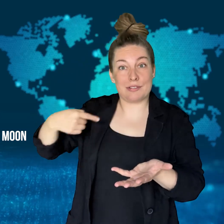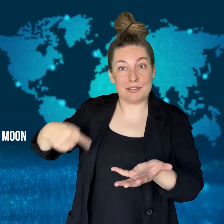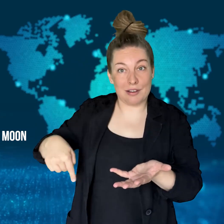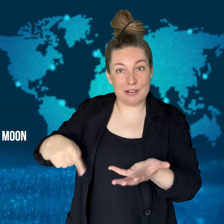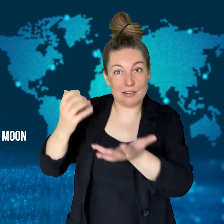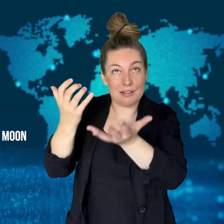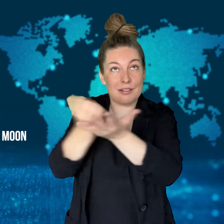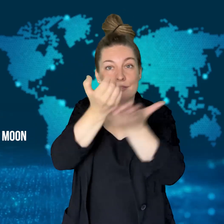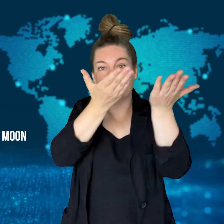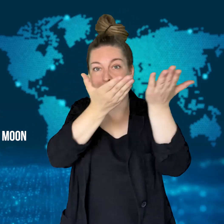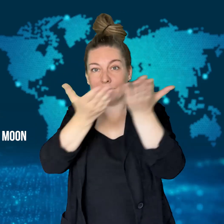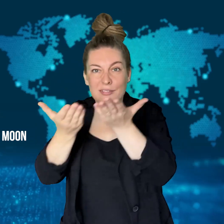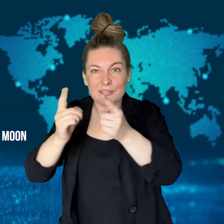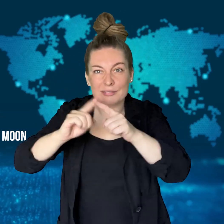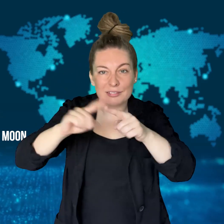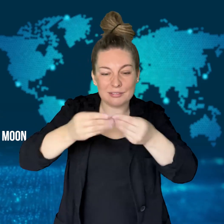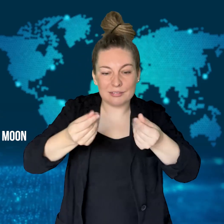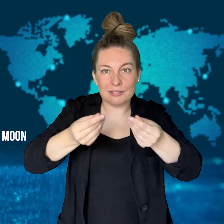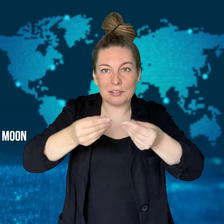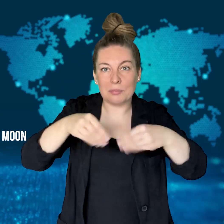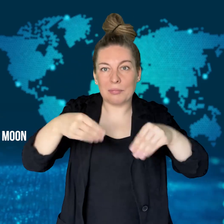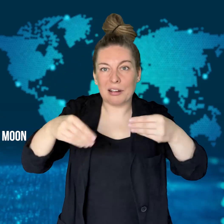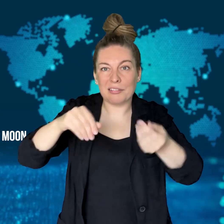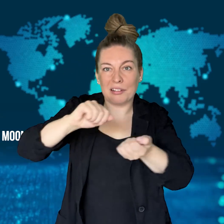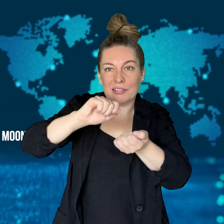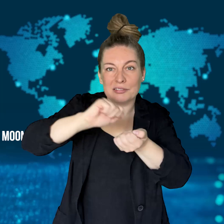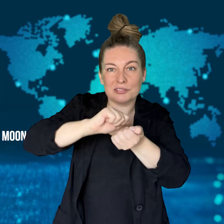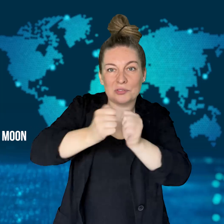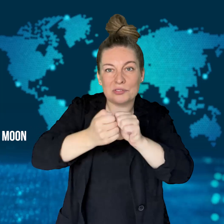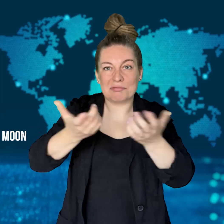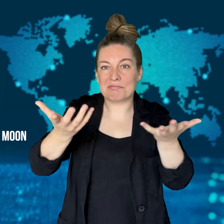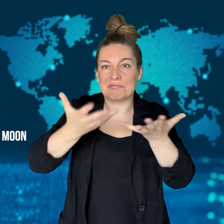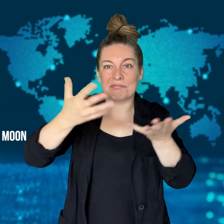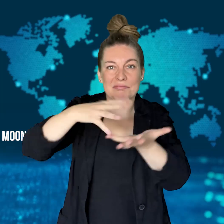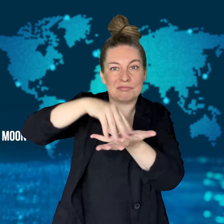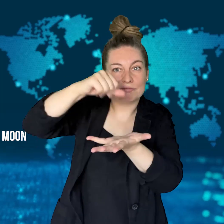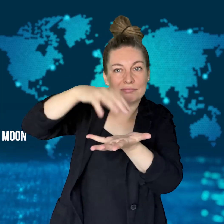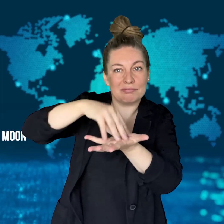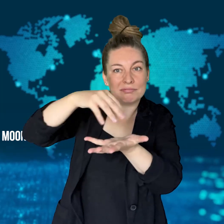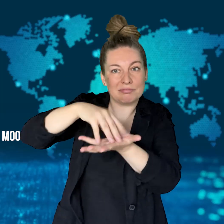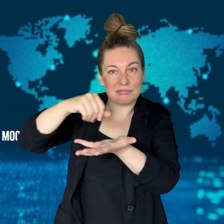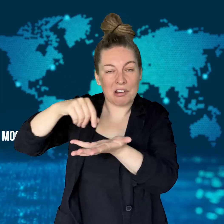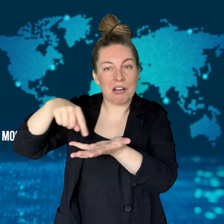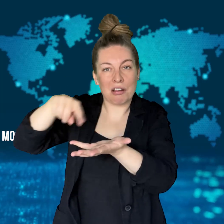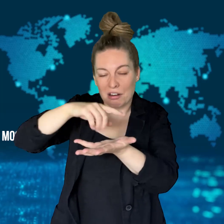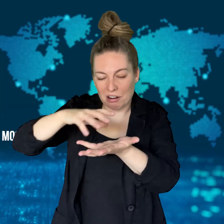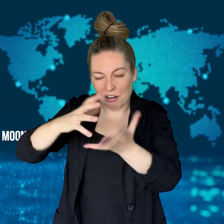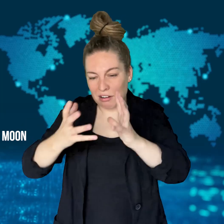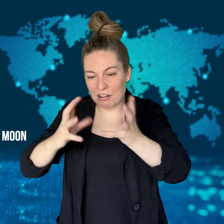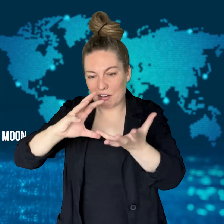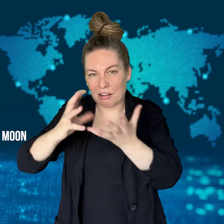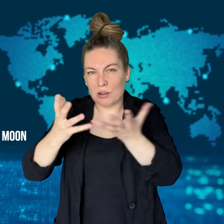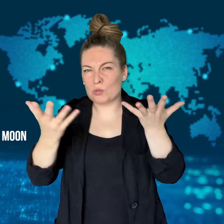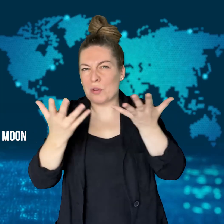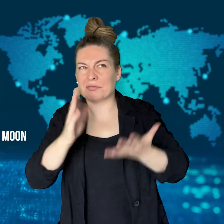the Moon will meet up with the probe to help it return to Earth.